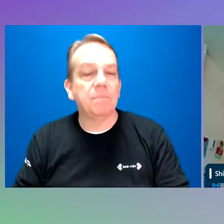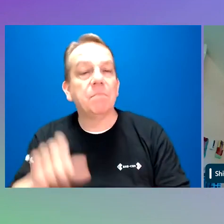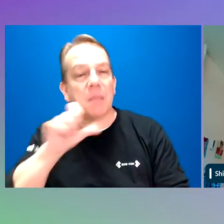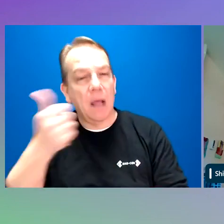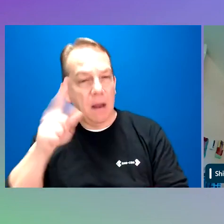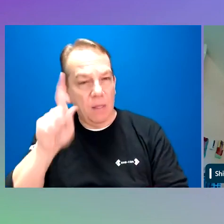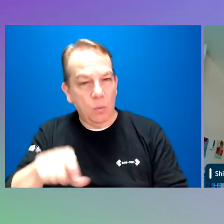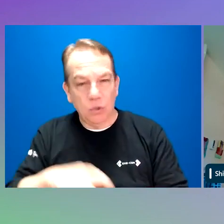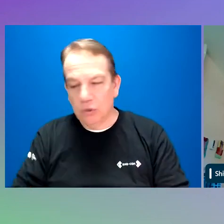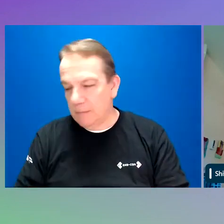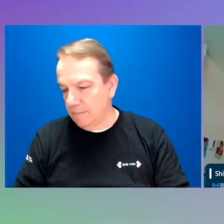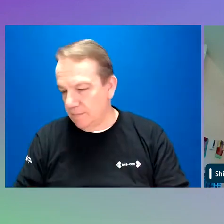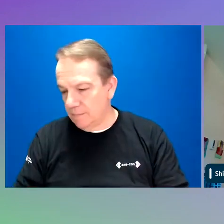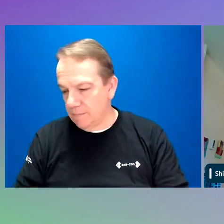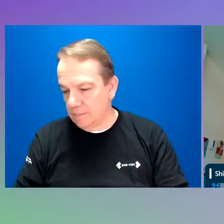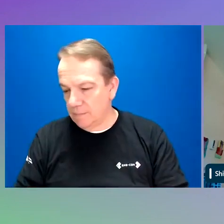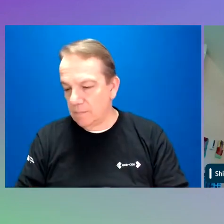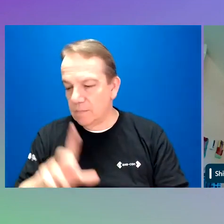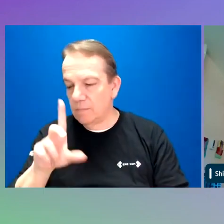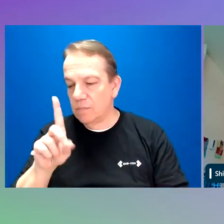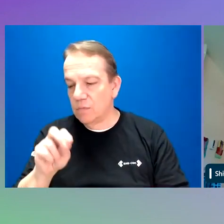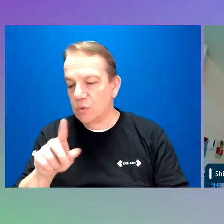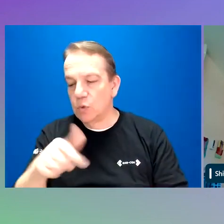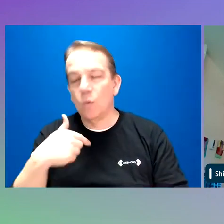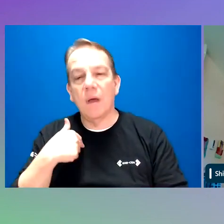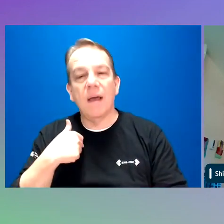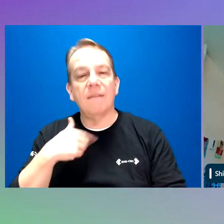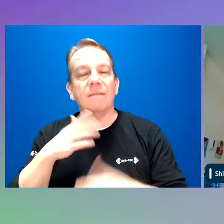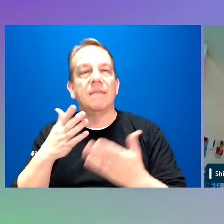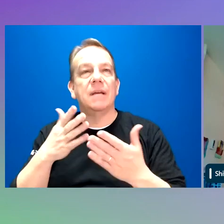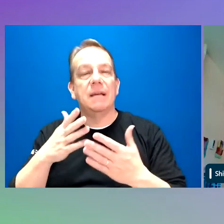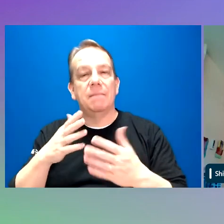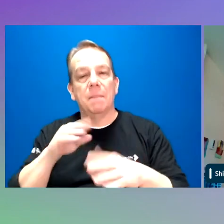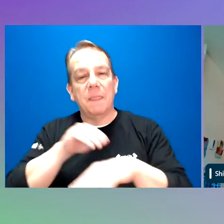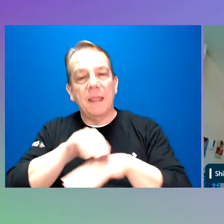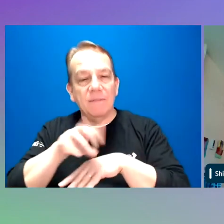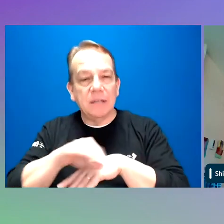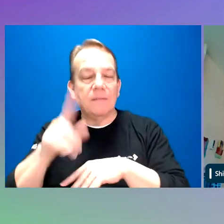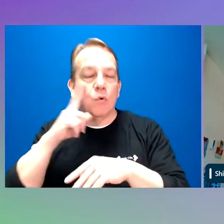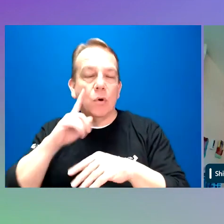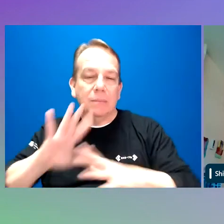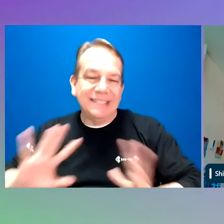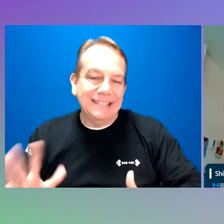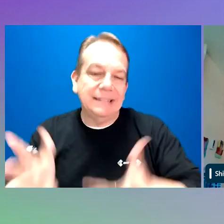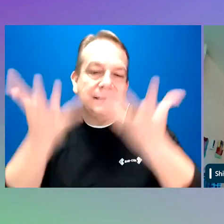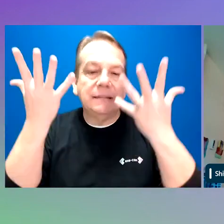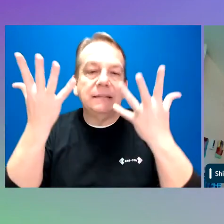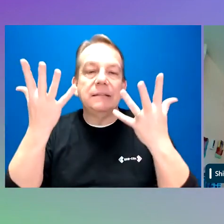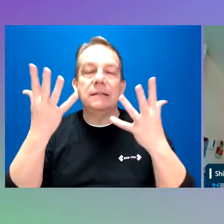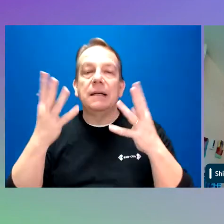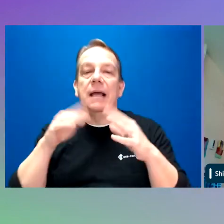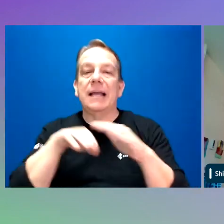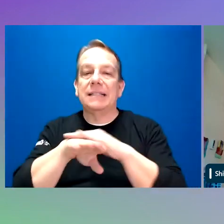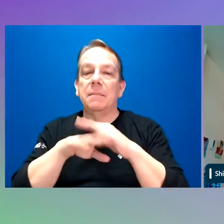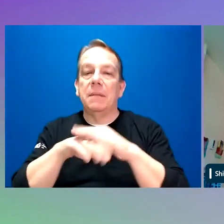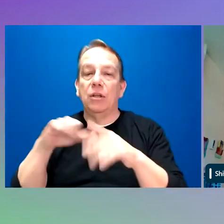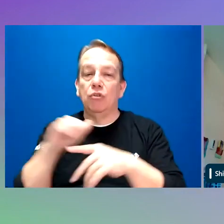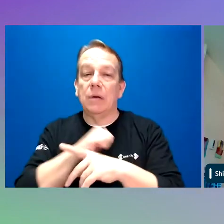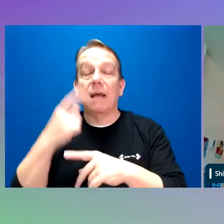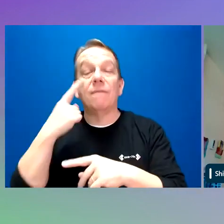one here is do you have advice for pushing for accessibility training in an organization that doesn't value it?